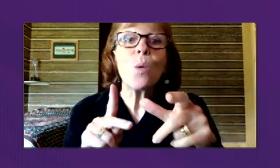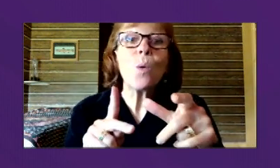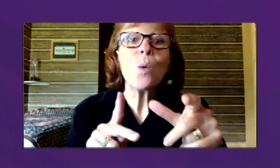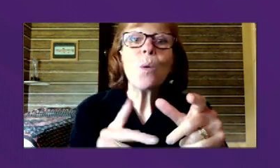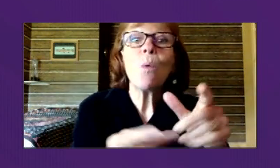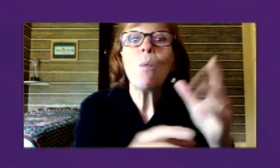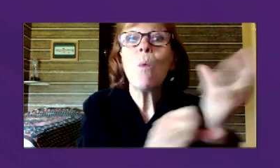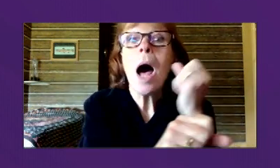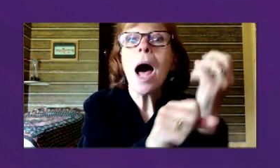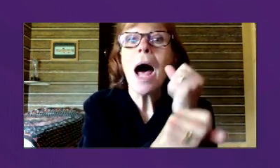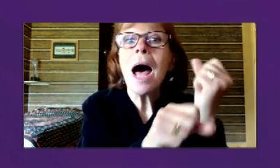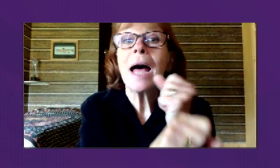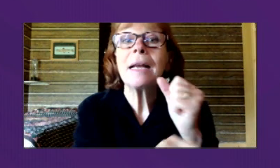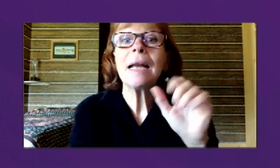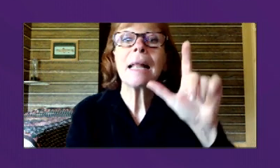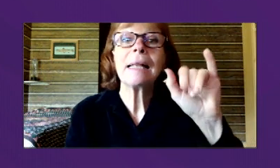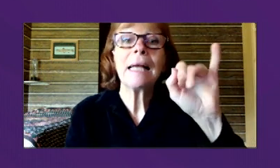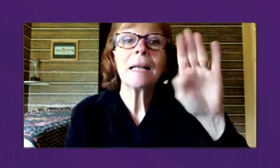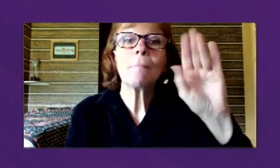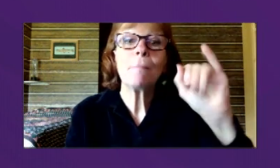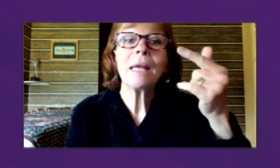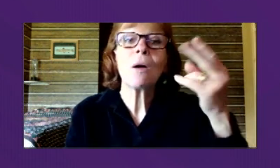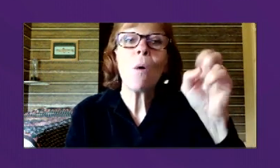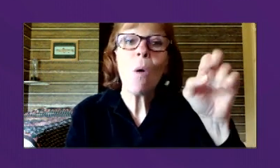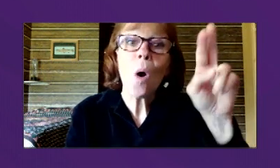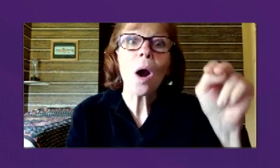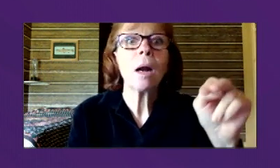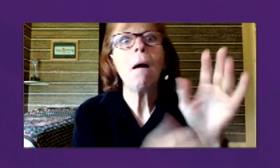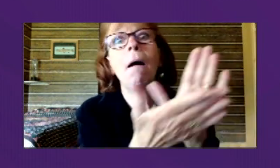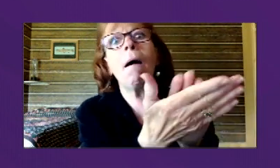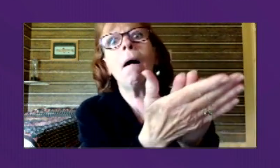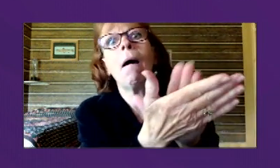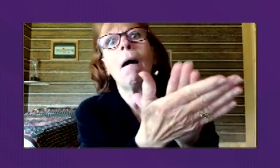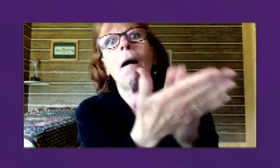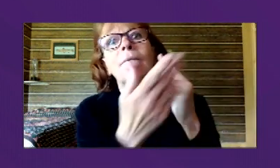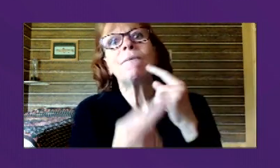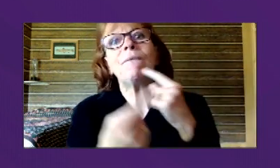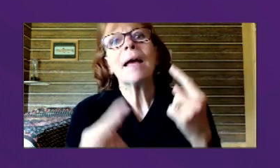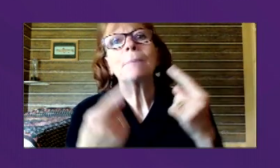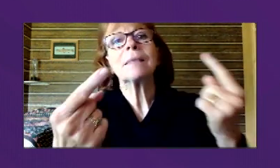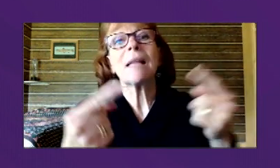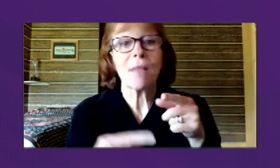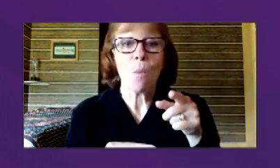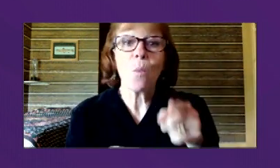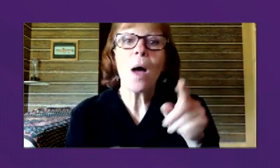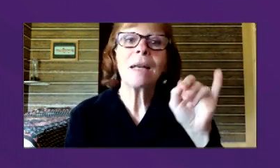Plains Indian Warrior became a famous character recognized around the world. These shows are only